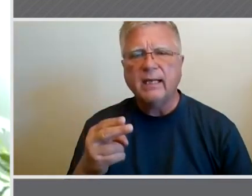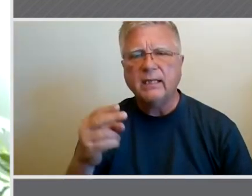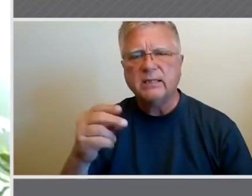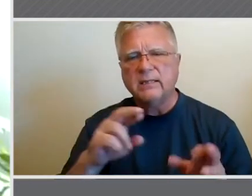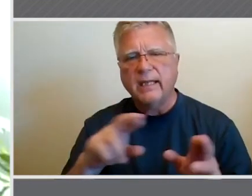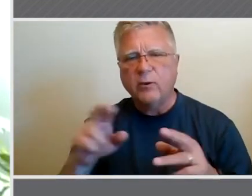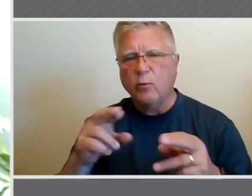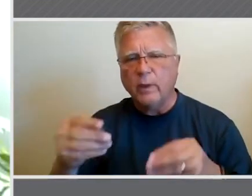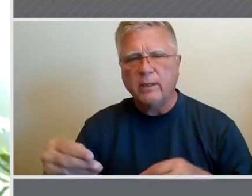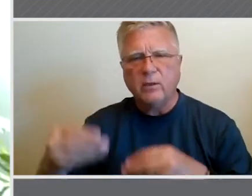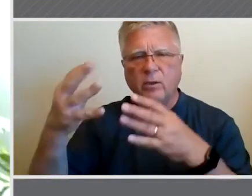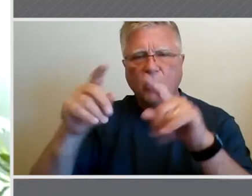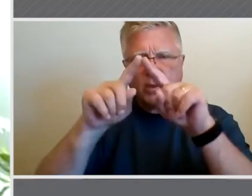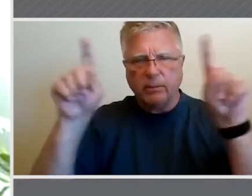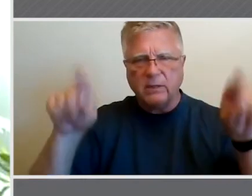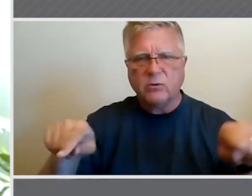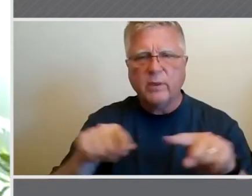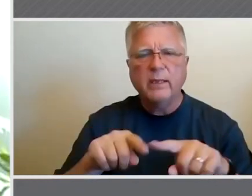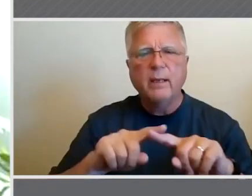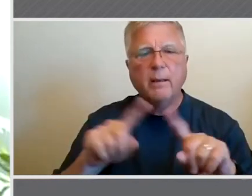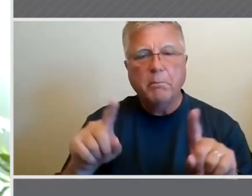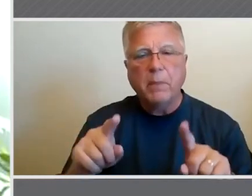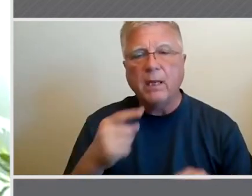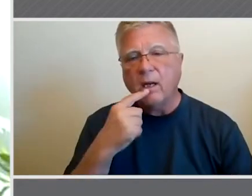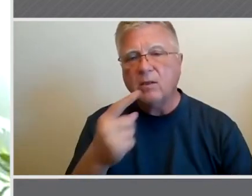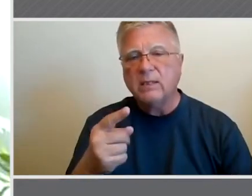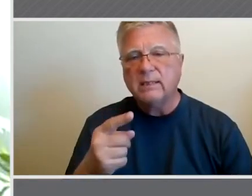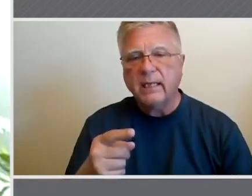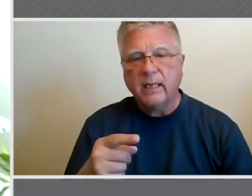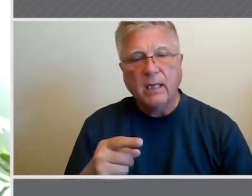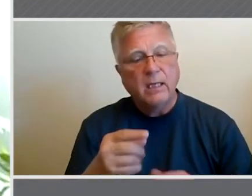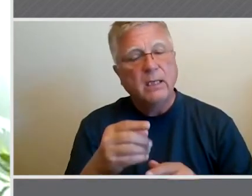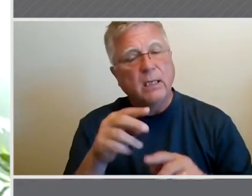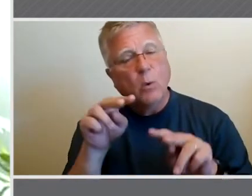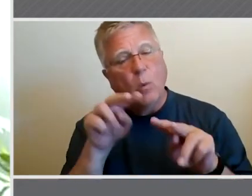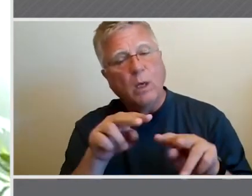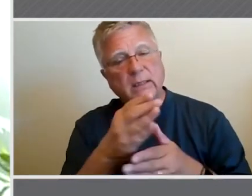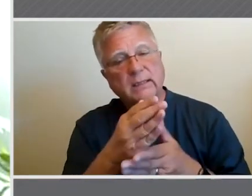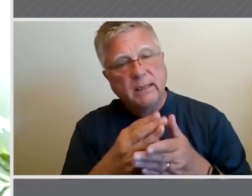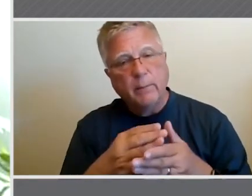I'll just say that the project's been really interesting to watch develops It also includes